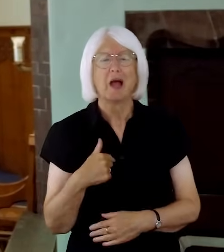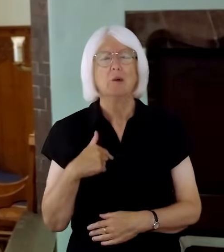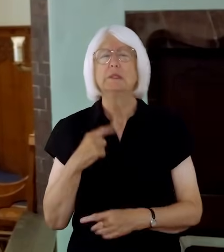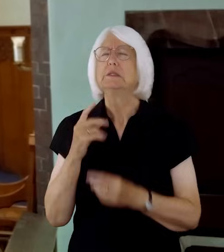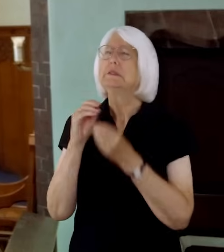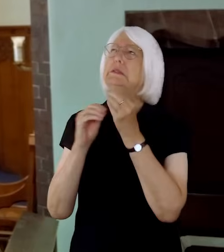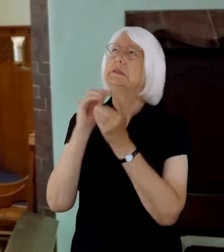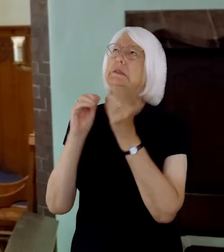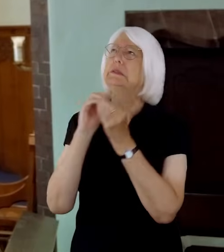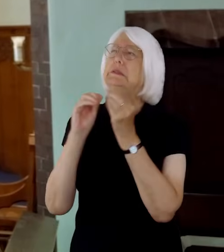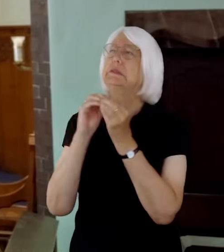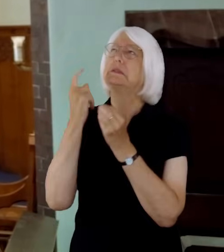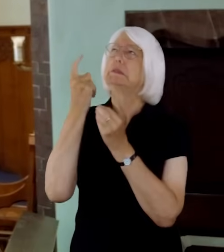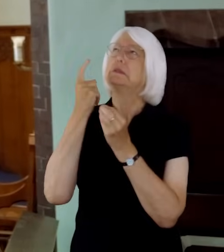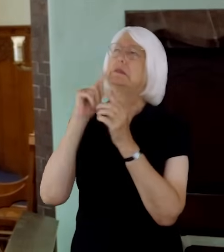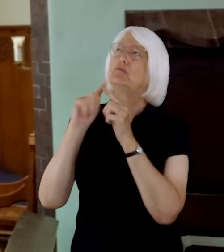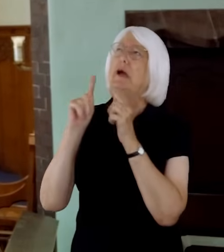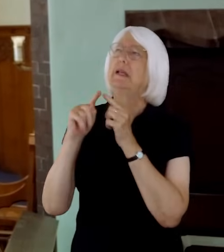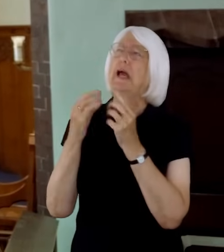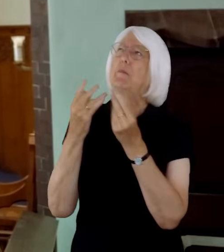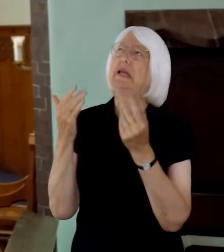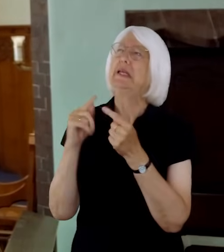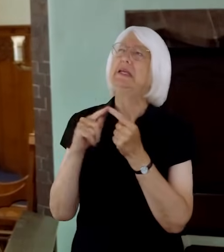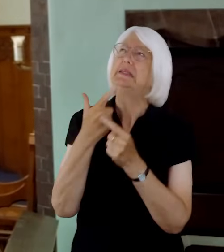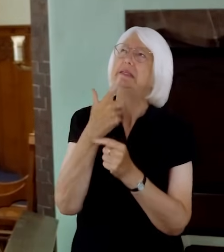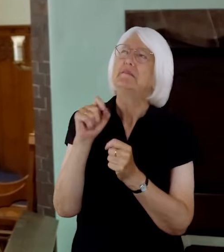I would drift off, trying to calculate in my head,